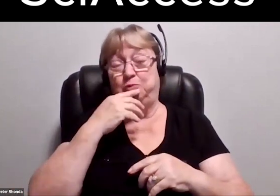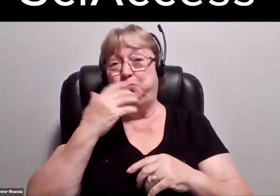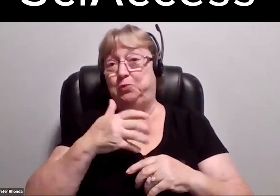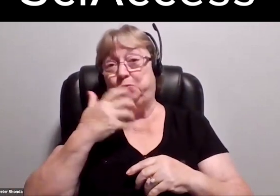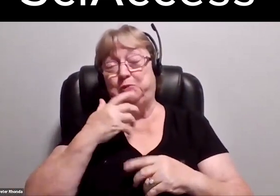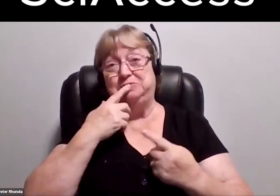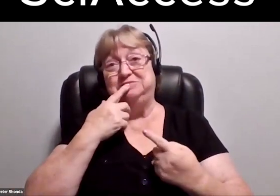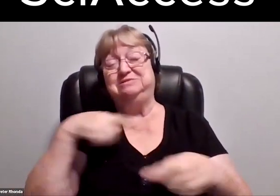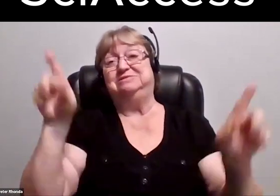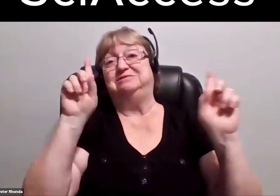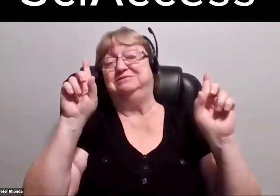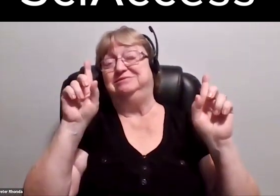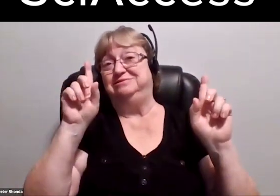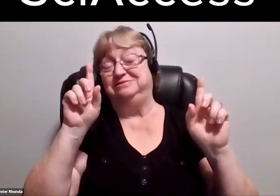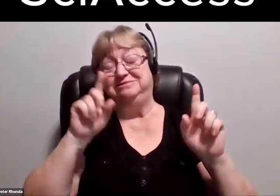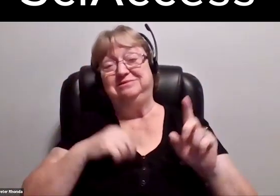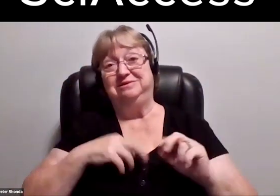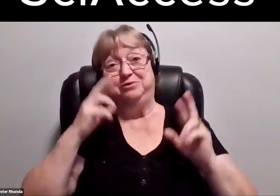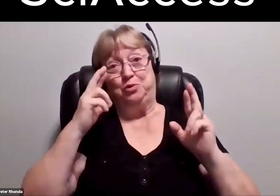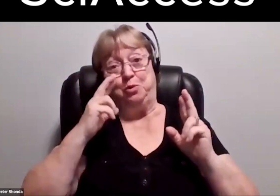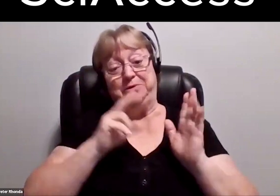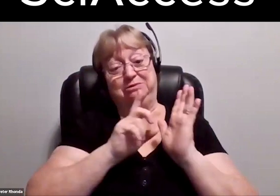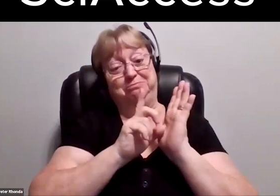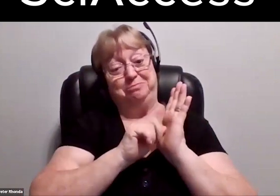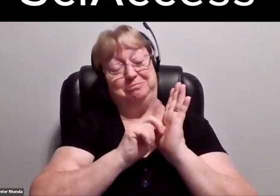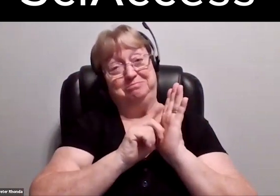and we are hoping to publish the results of this soon.